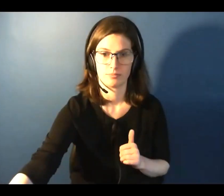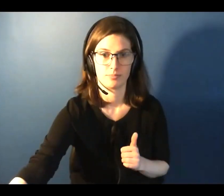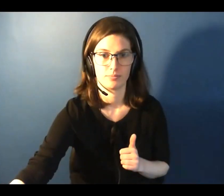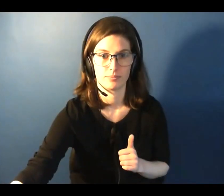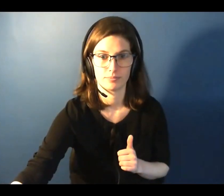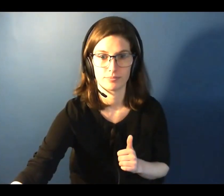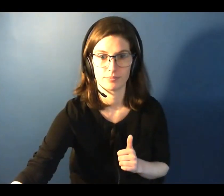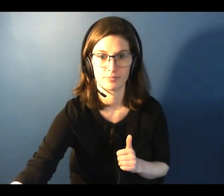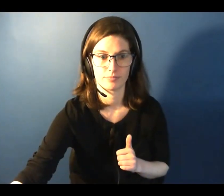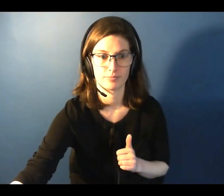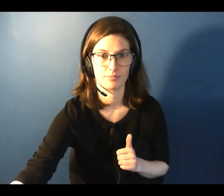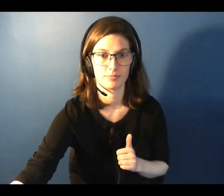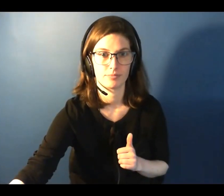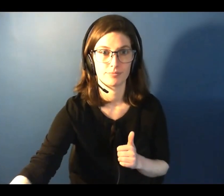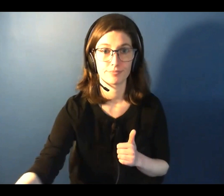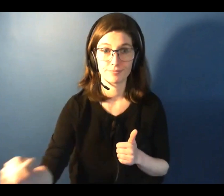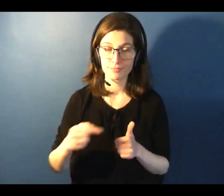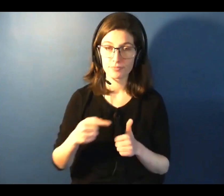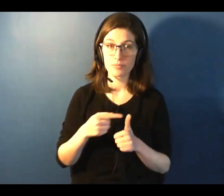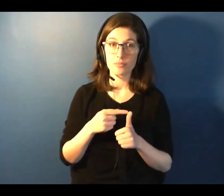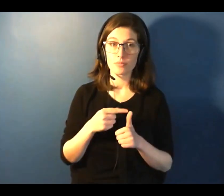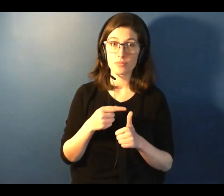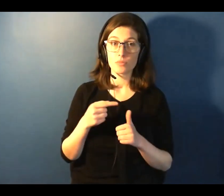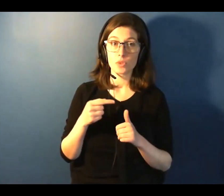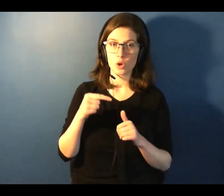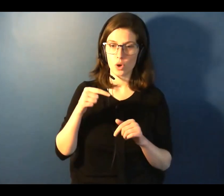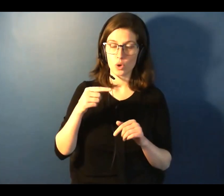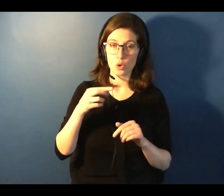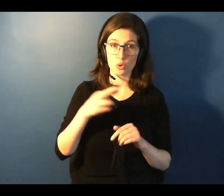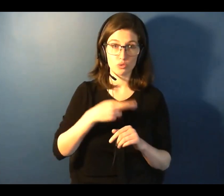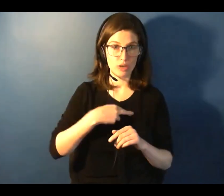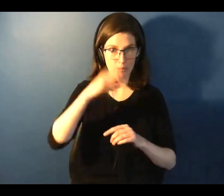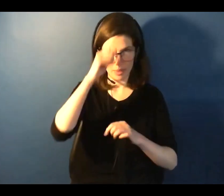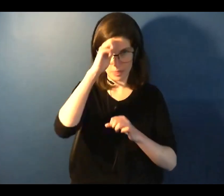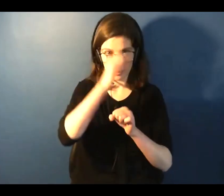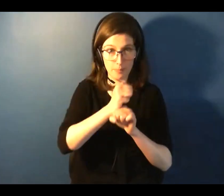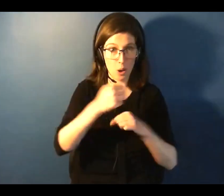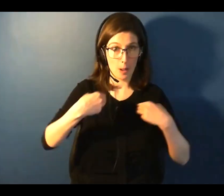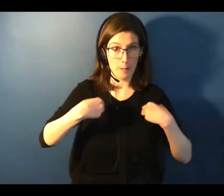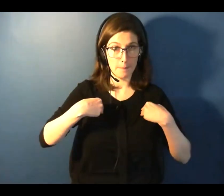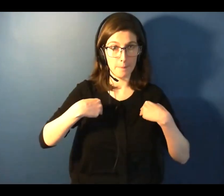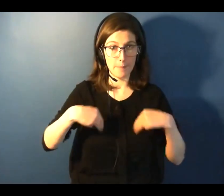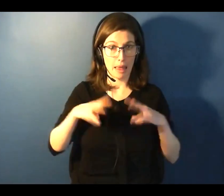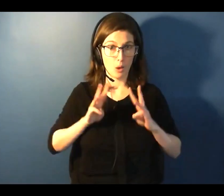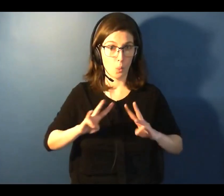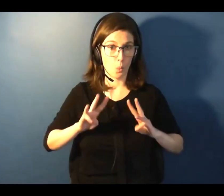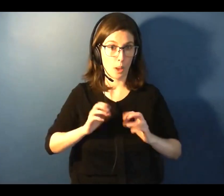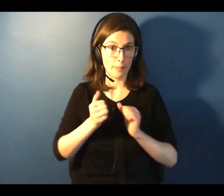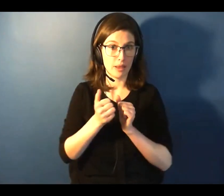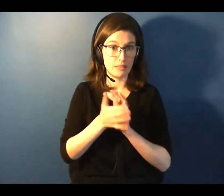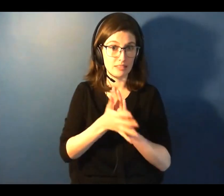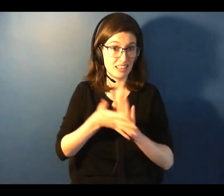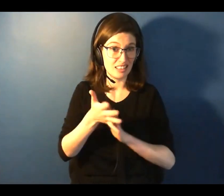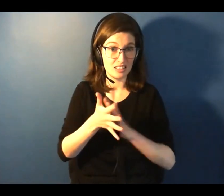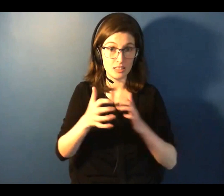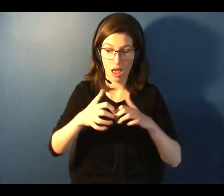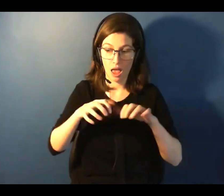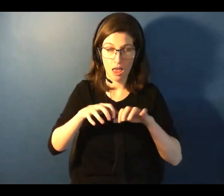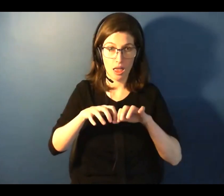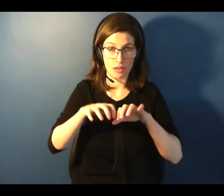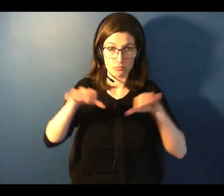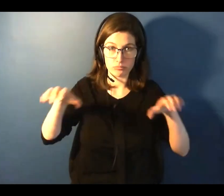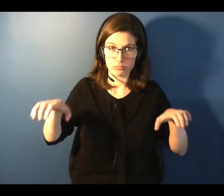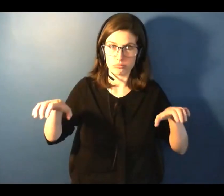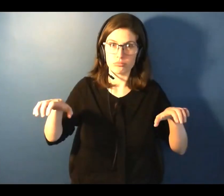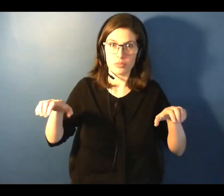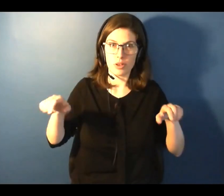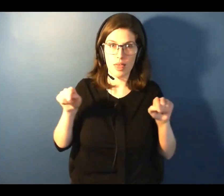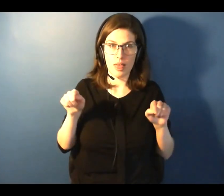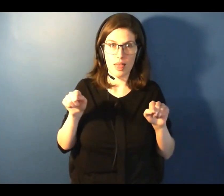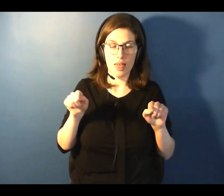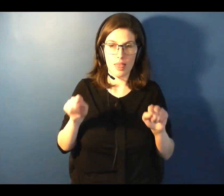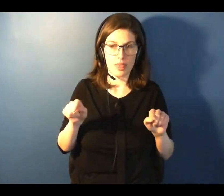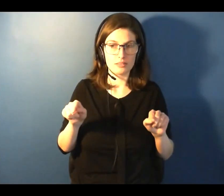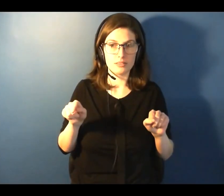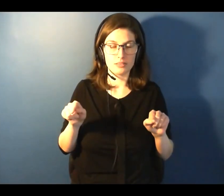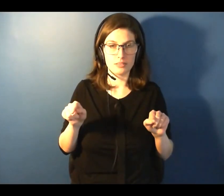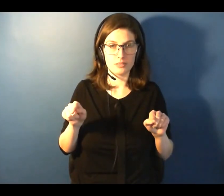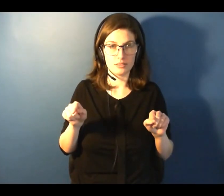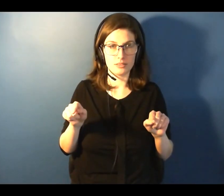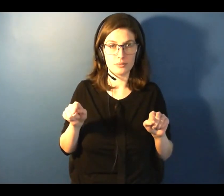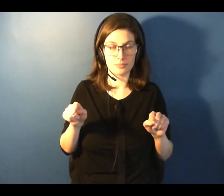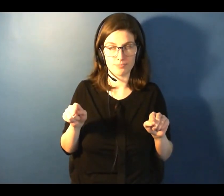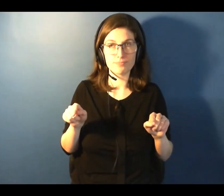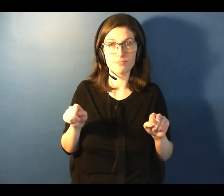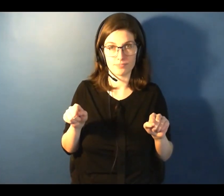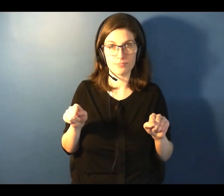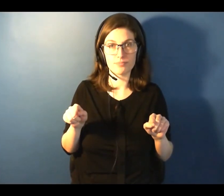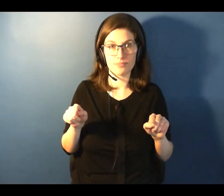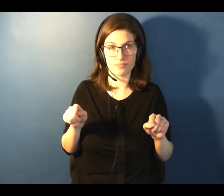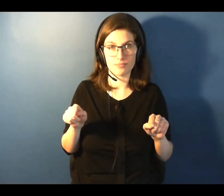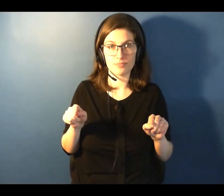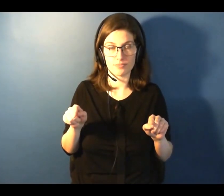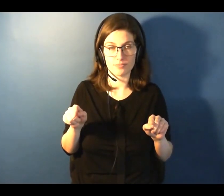gendered like the gendered nature of Irish Sign Language is just also really anthropologically,